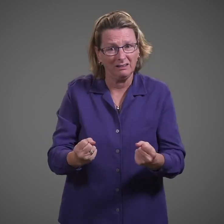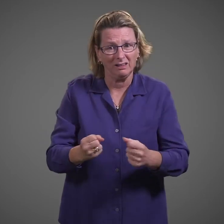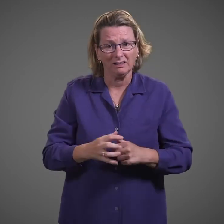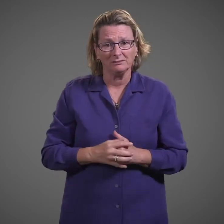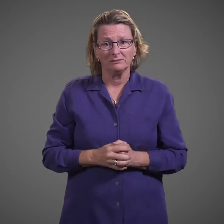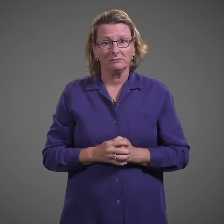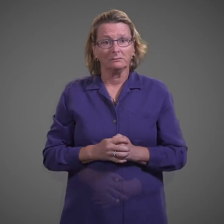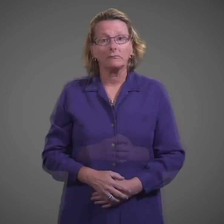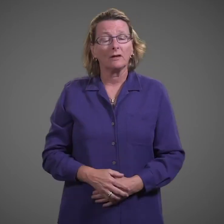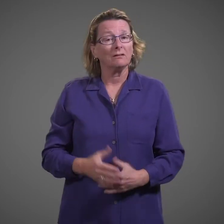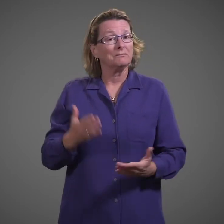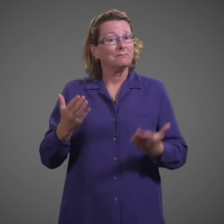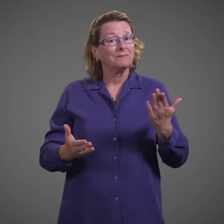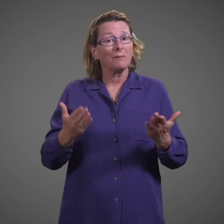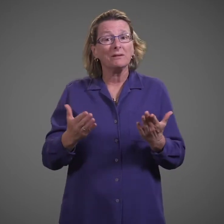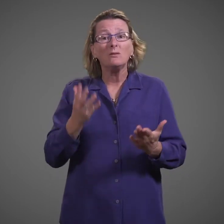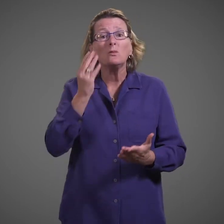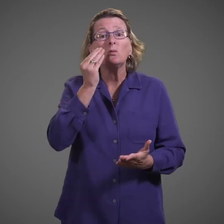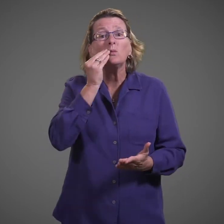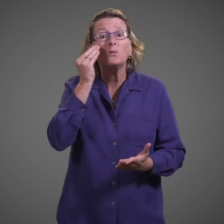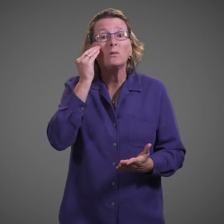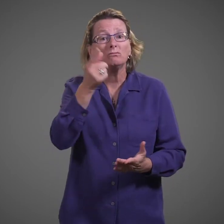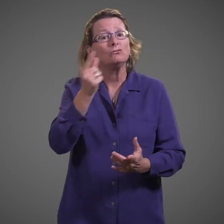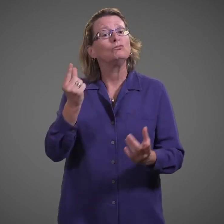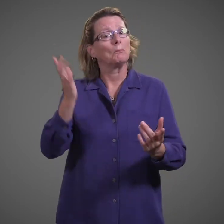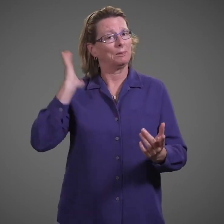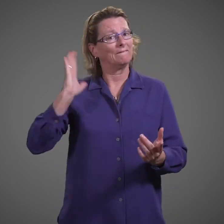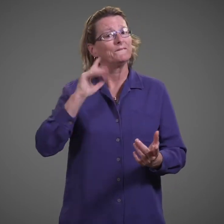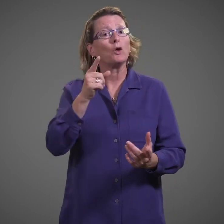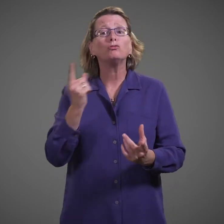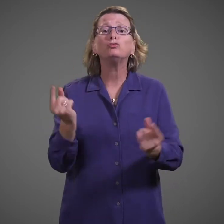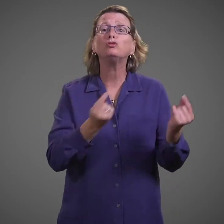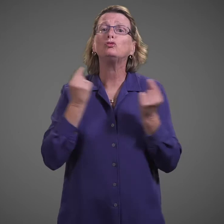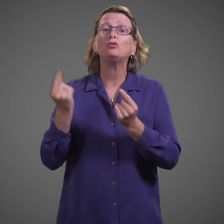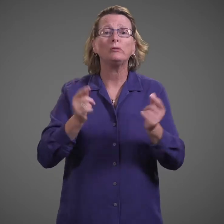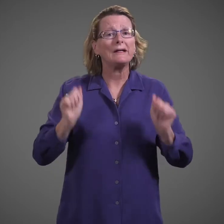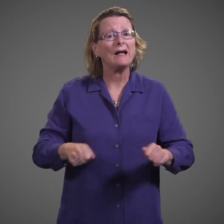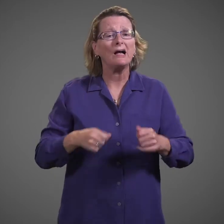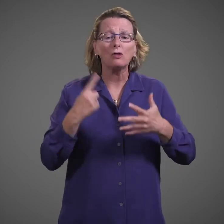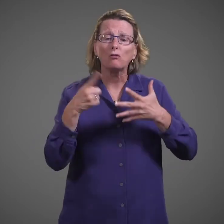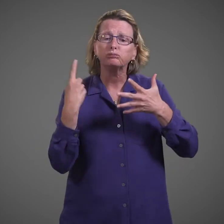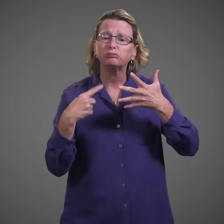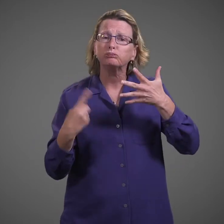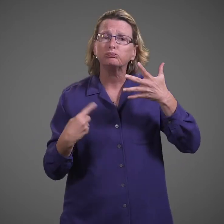and then they are slower to heal. You may not feel like doing many of the activities you were able